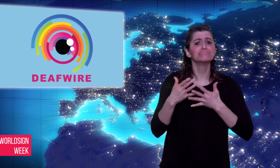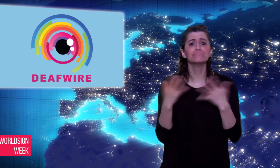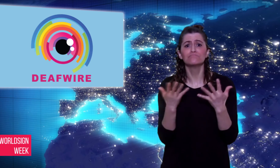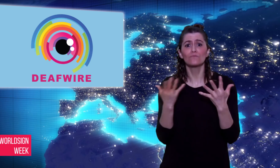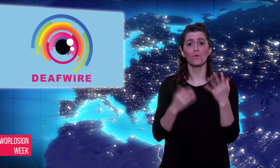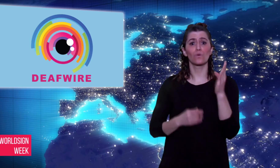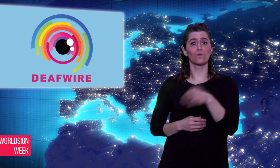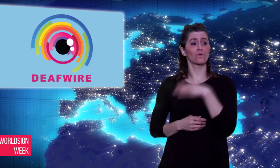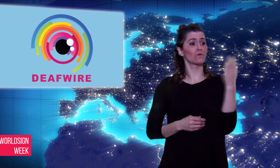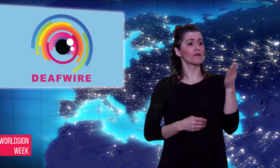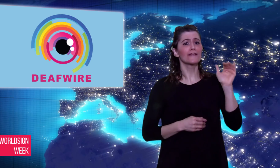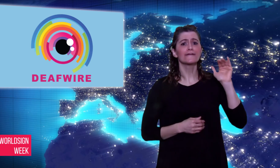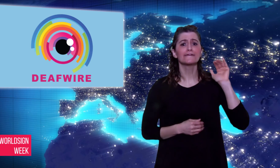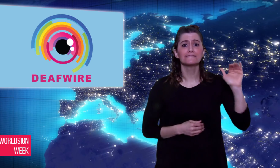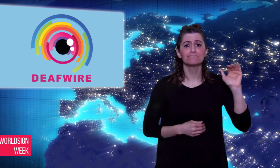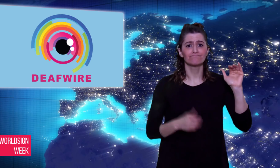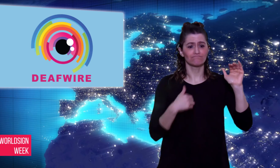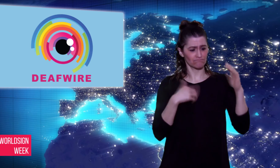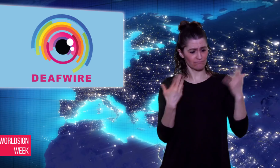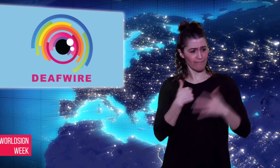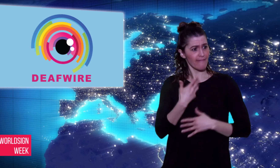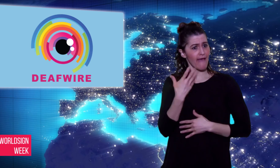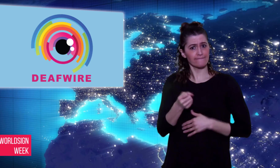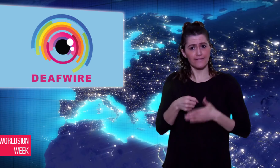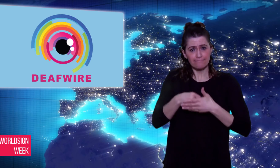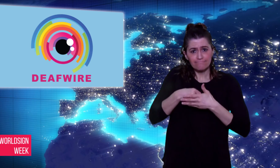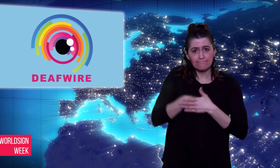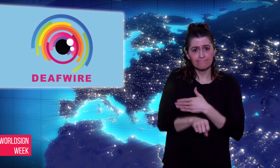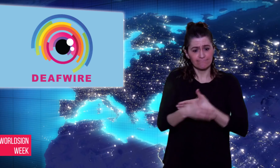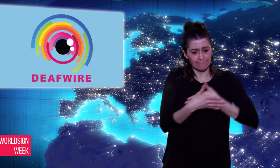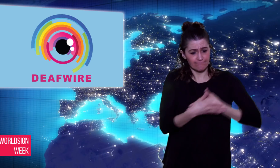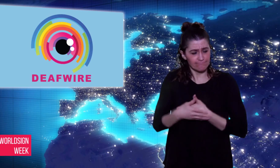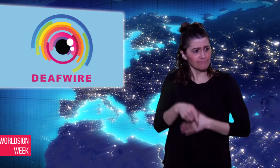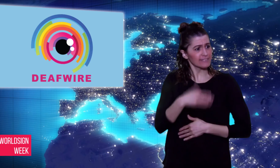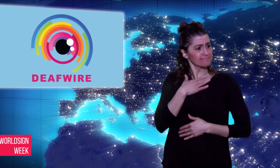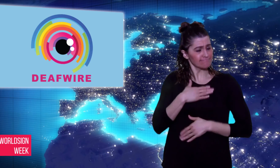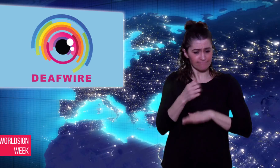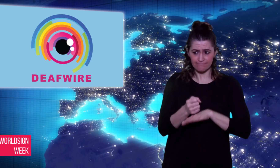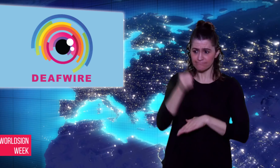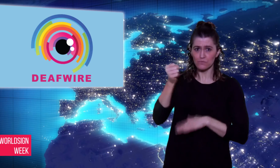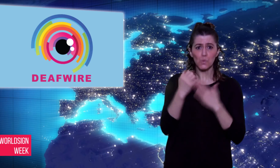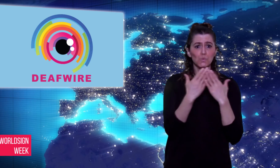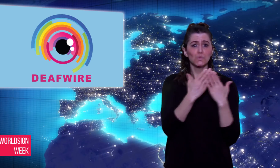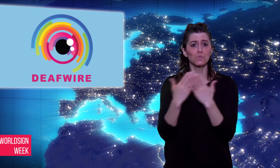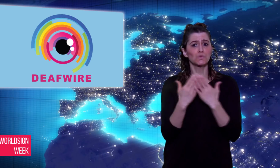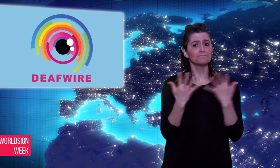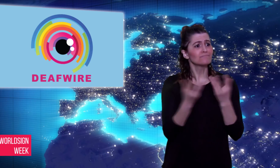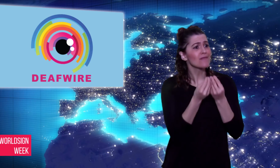or where to get a flu shot. ASL Direct